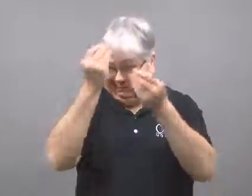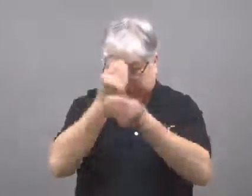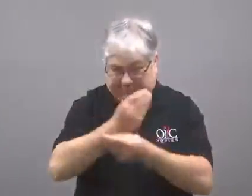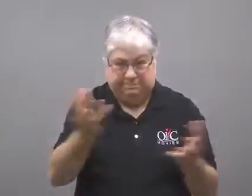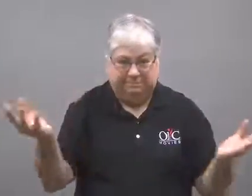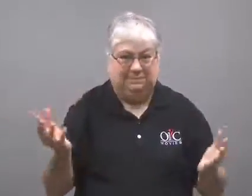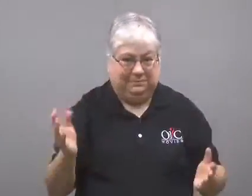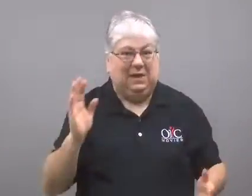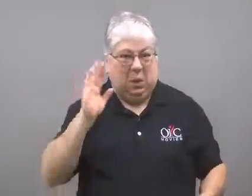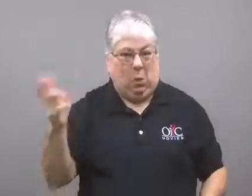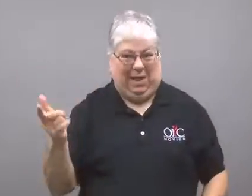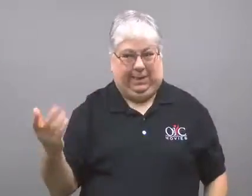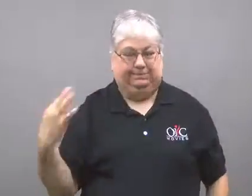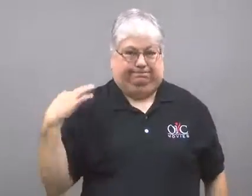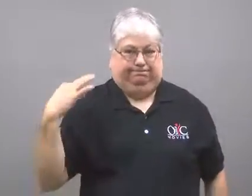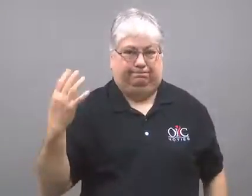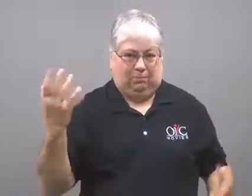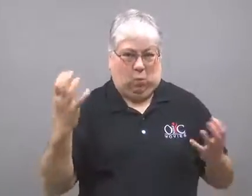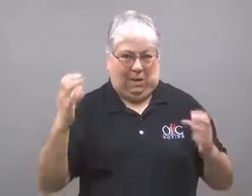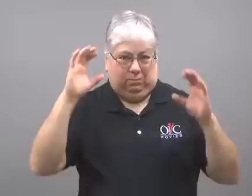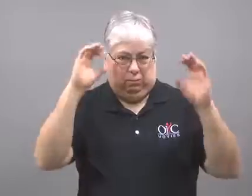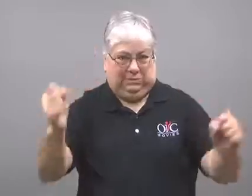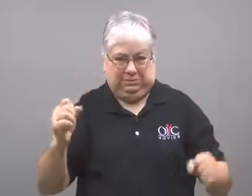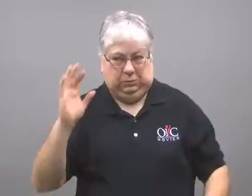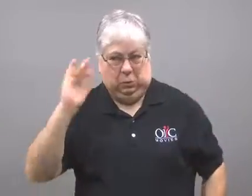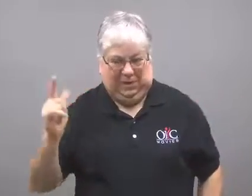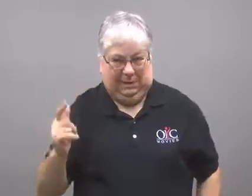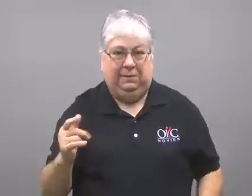He notified them she was going to announce her candidacy for president.